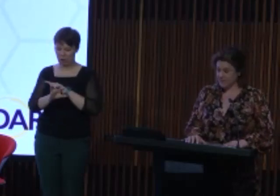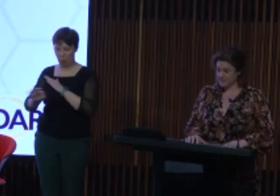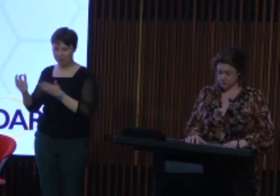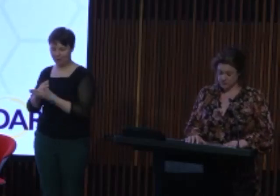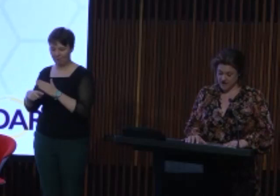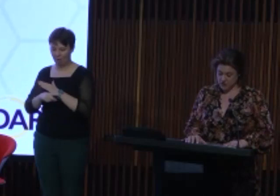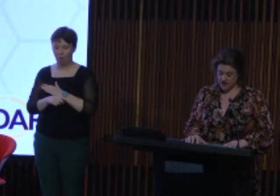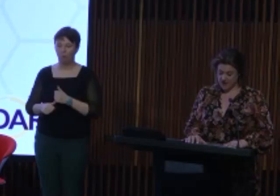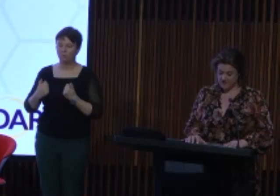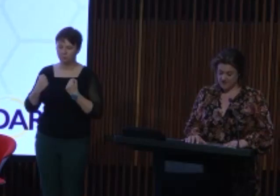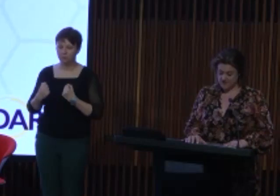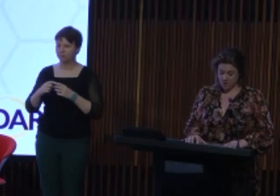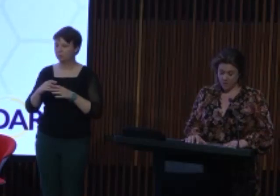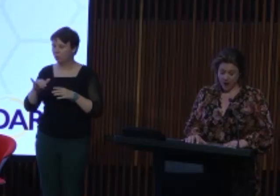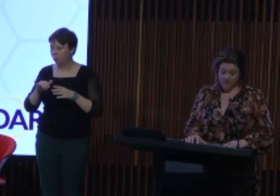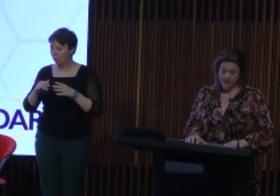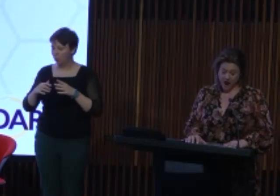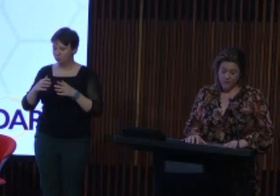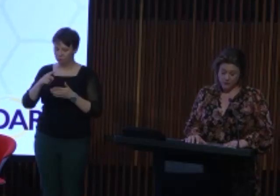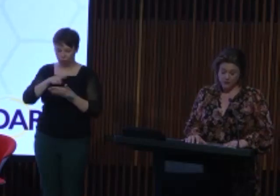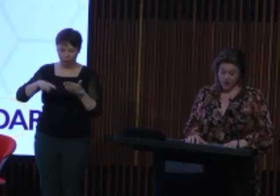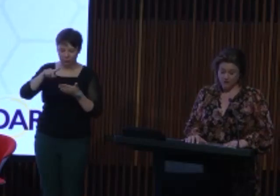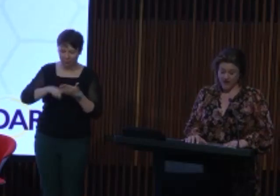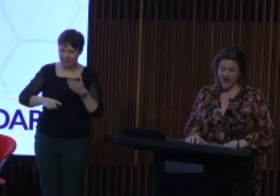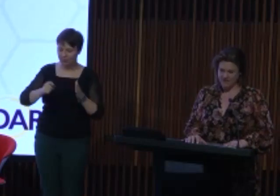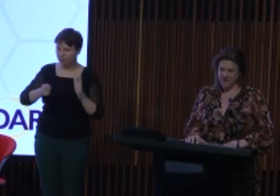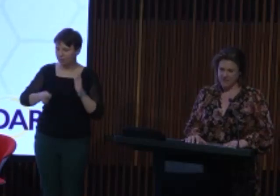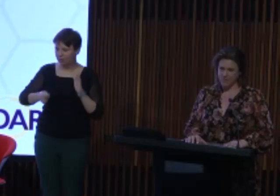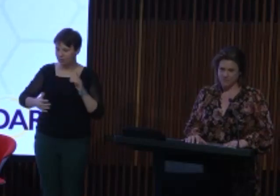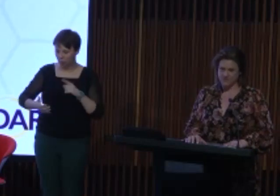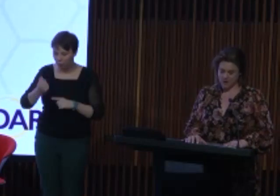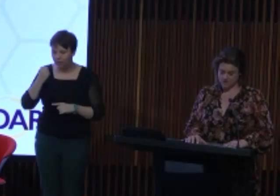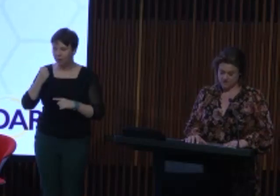a discrimination case, or becoming self empowered to turn around and advocate for themselves. Disability